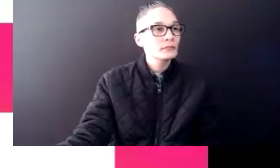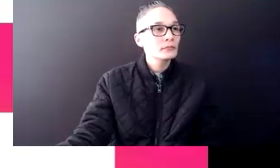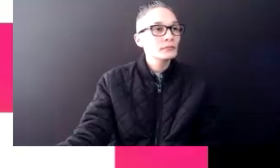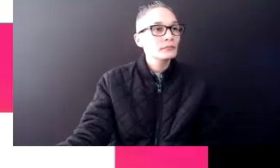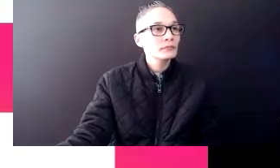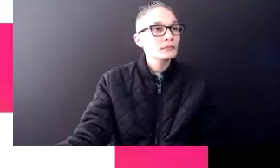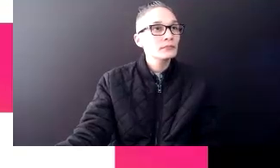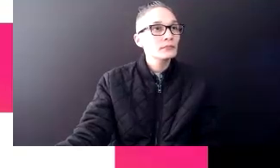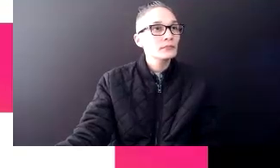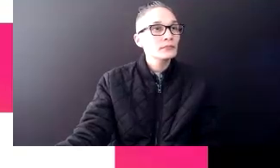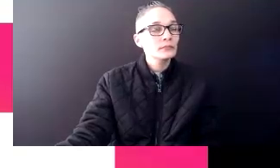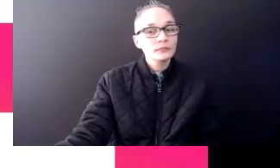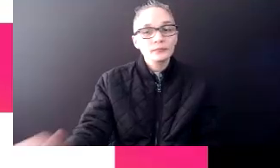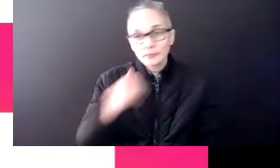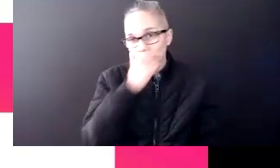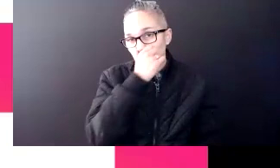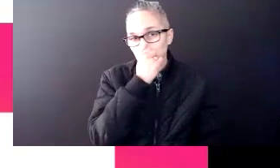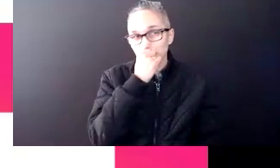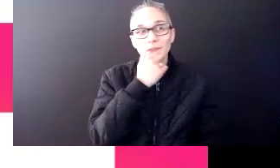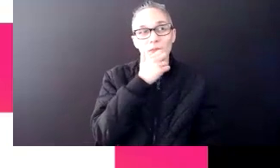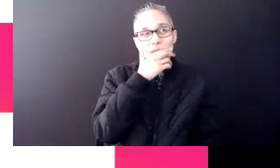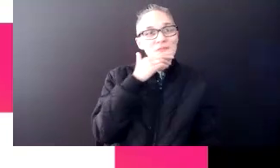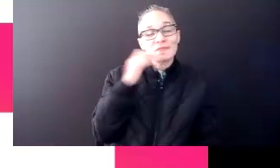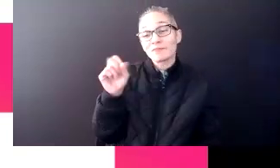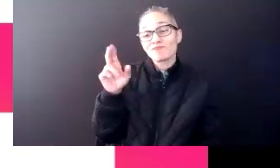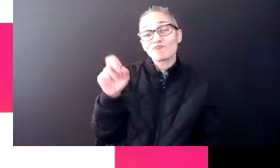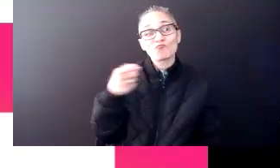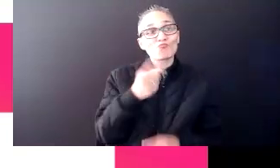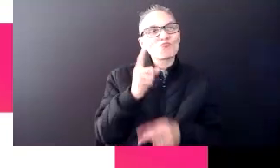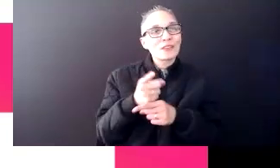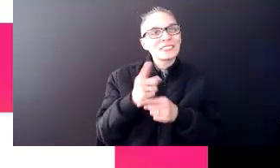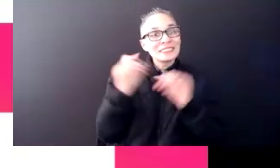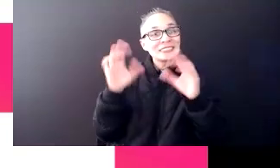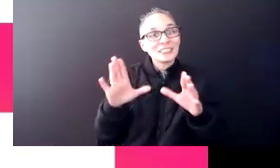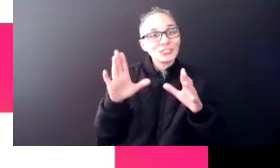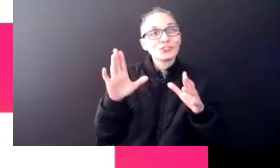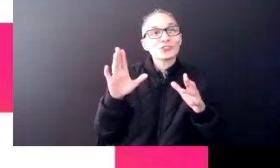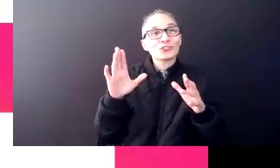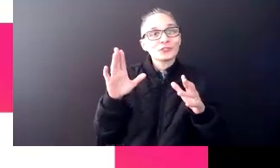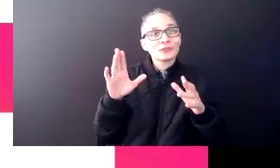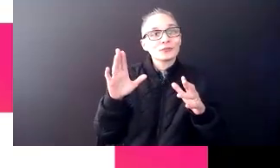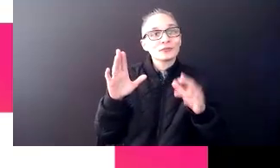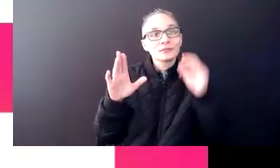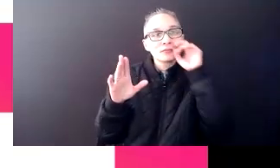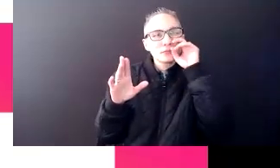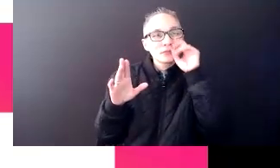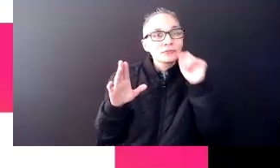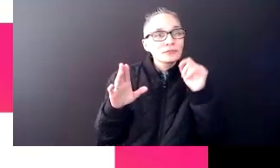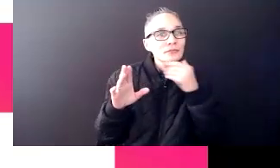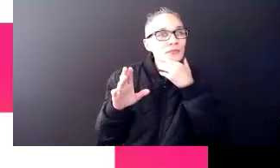Yes, you are right. This is instructor created. Yes. If it's your recorded lecture. Yes.